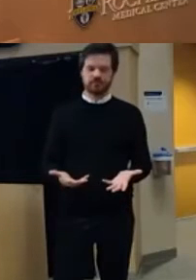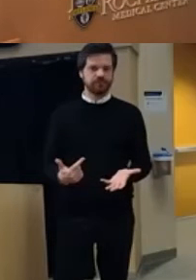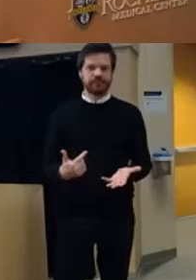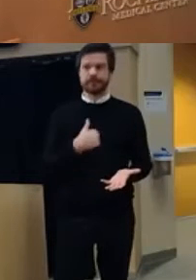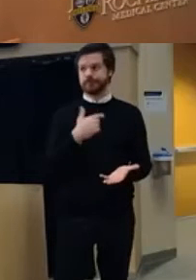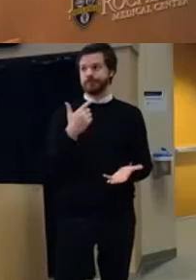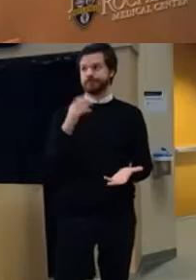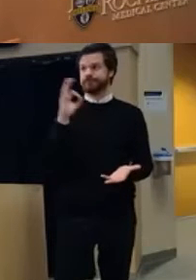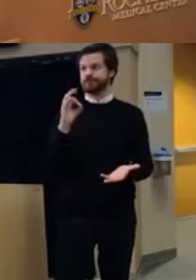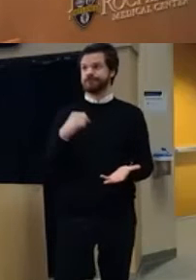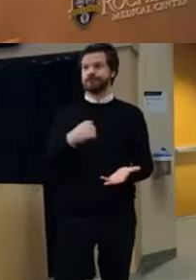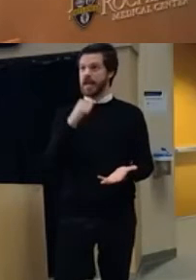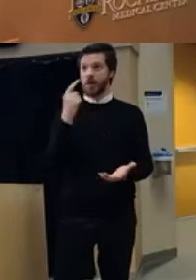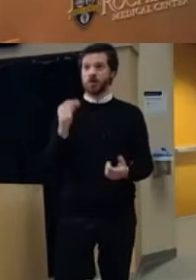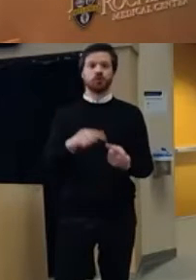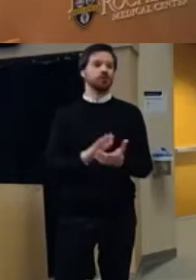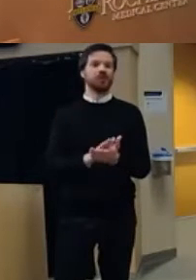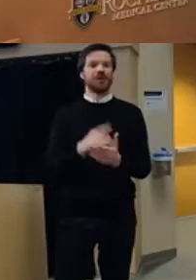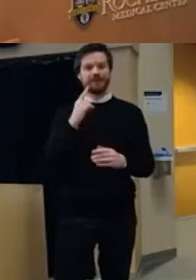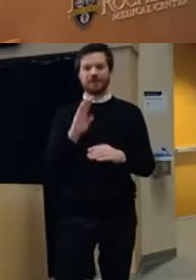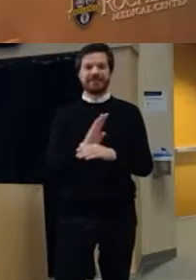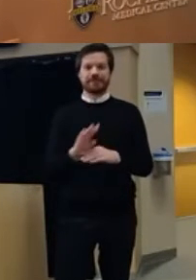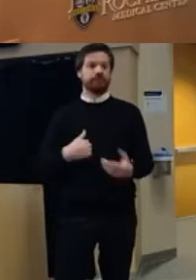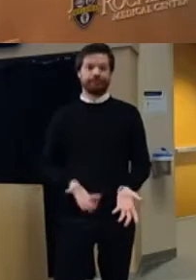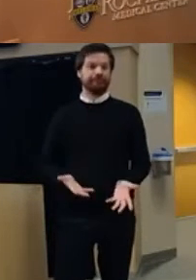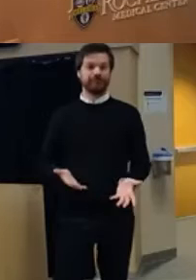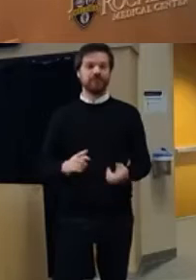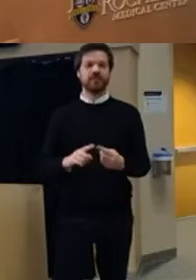about you all I didn't go to school um for business and I certainly didn't know how